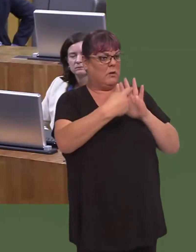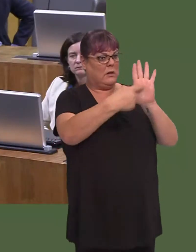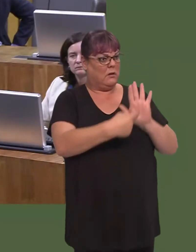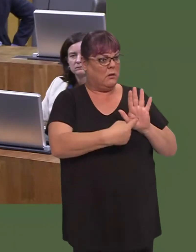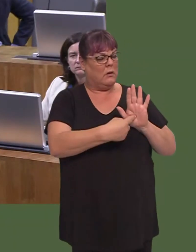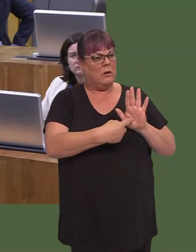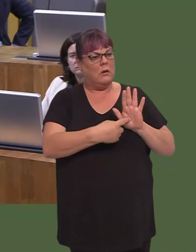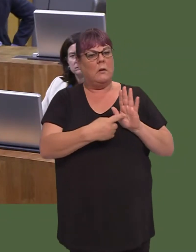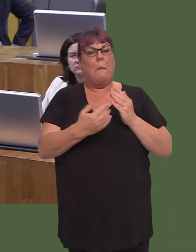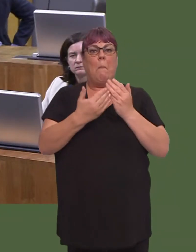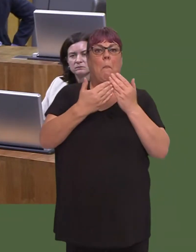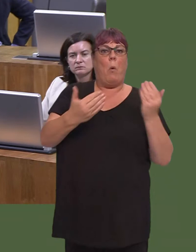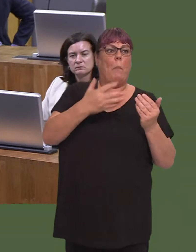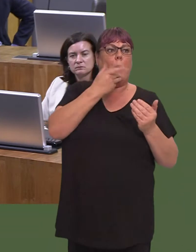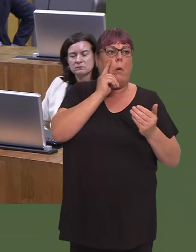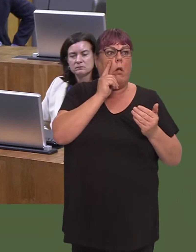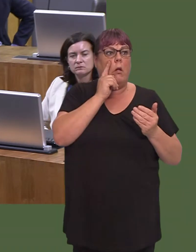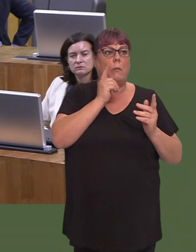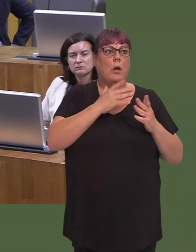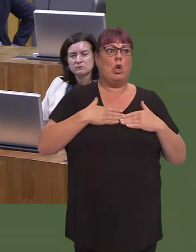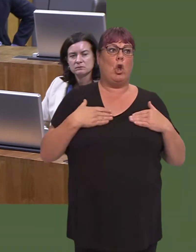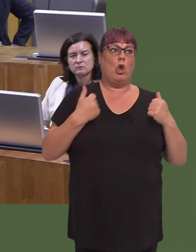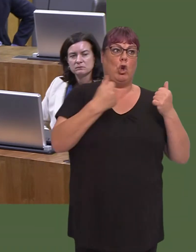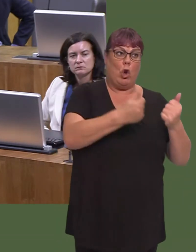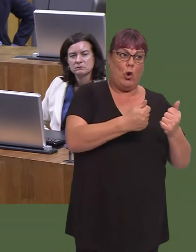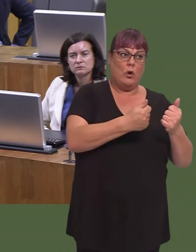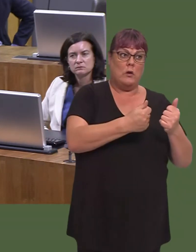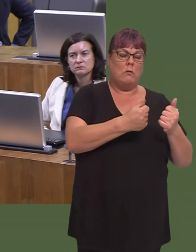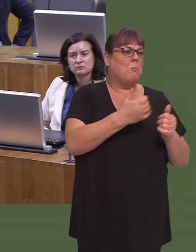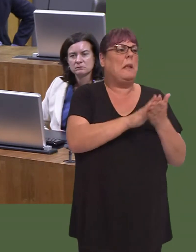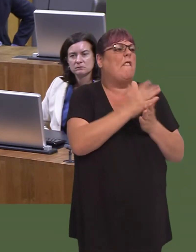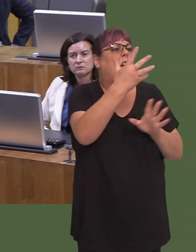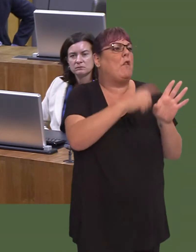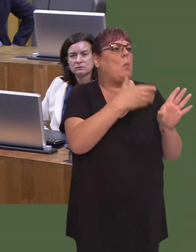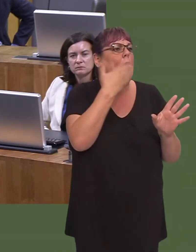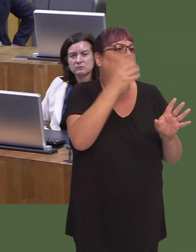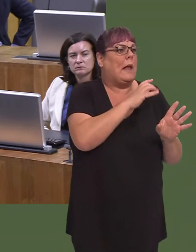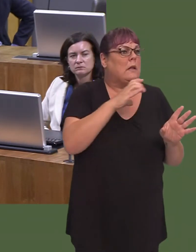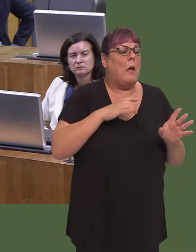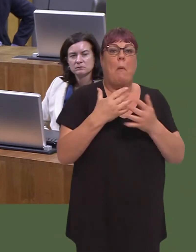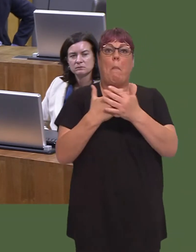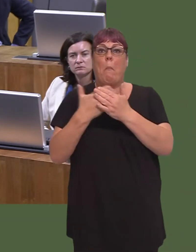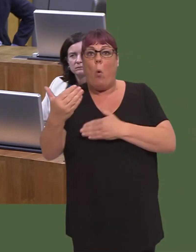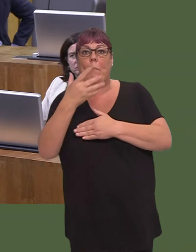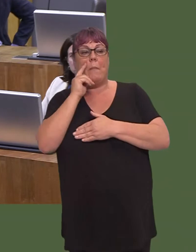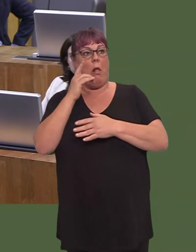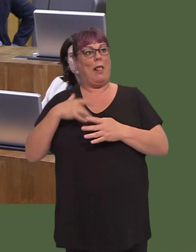the UK is more divided than the EU has been at all in the course of this process.